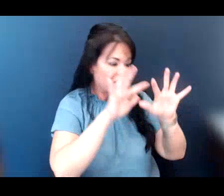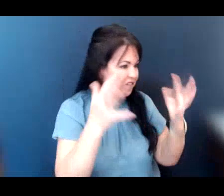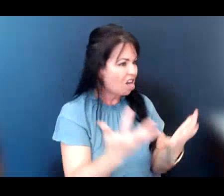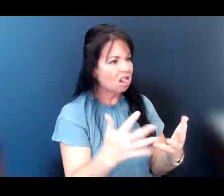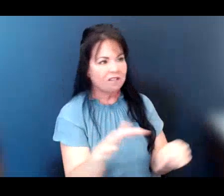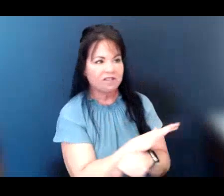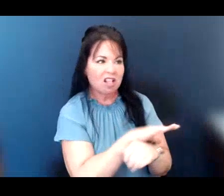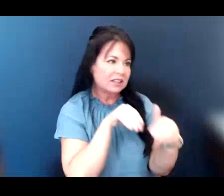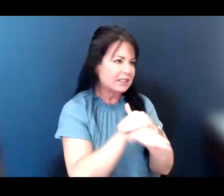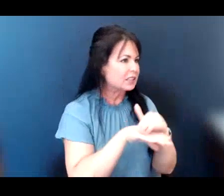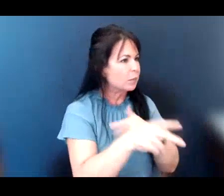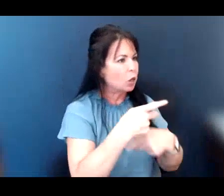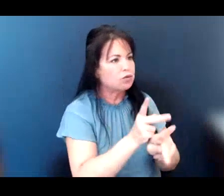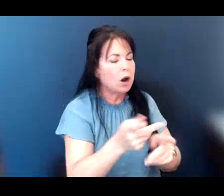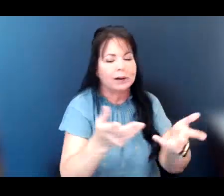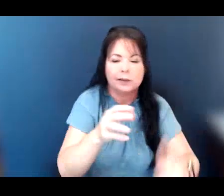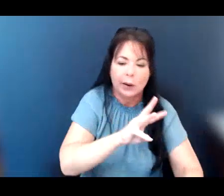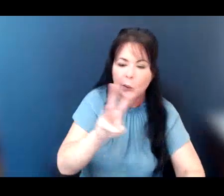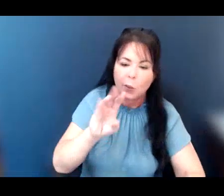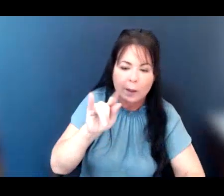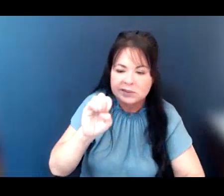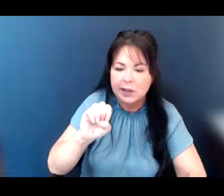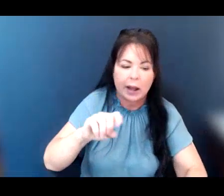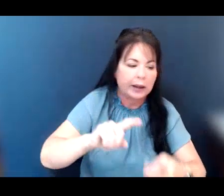a web page, a PDF, an application document.